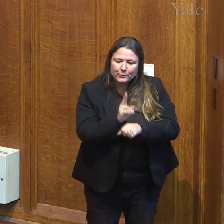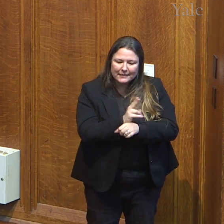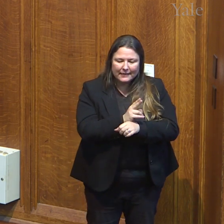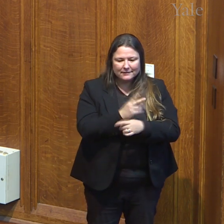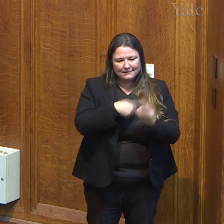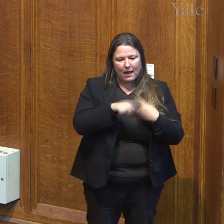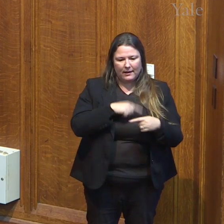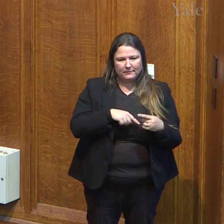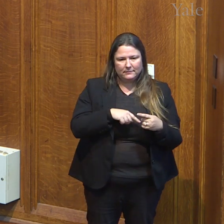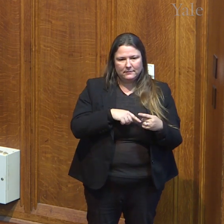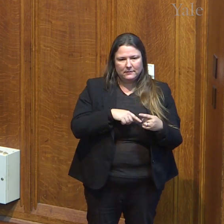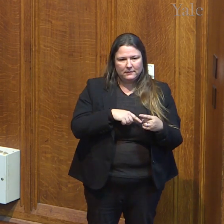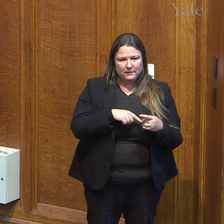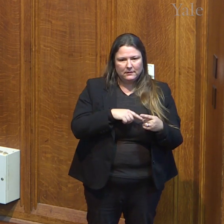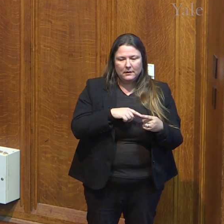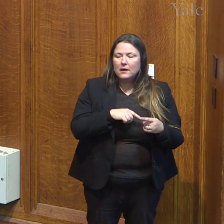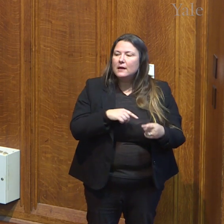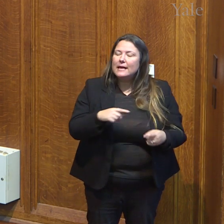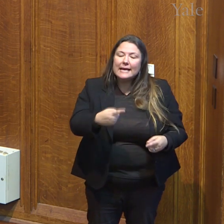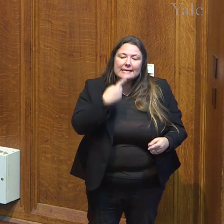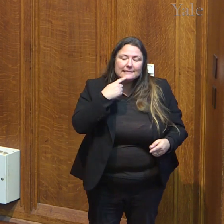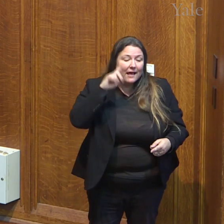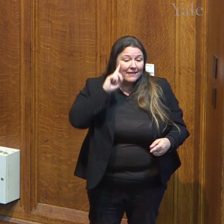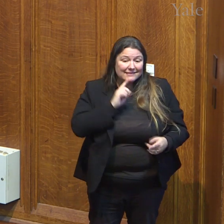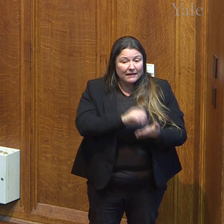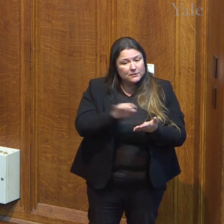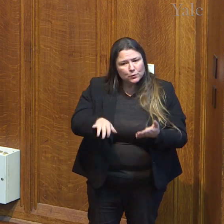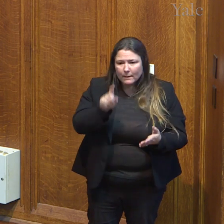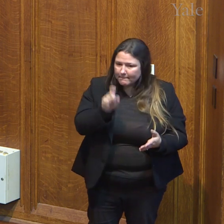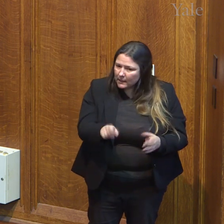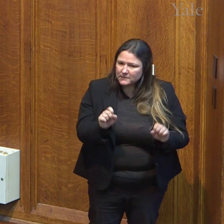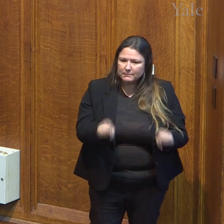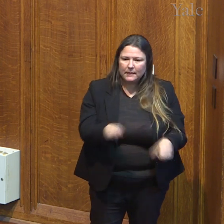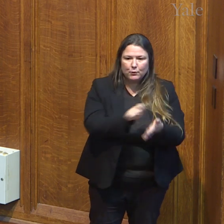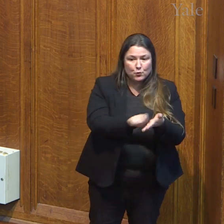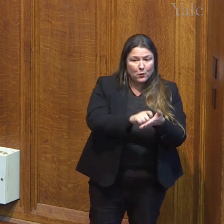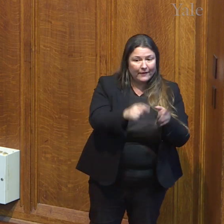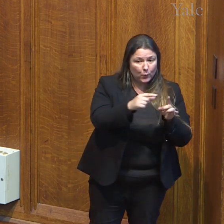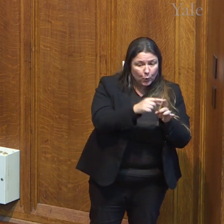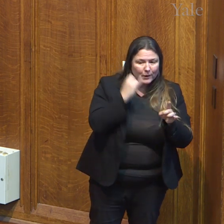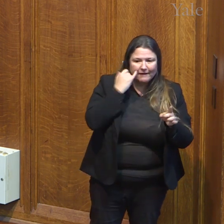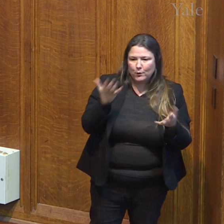He said the Deaf student must be able to write the word in order to read it and to be able to read it